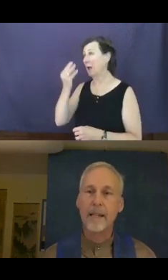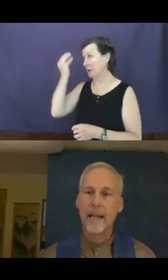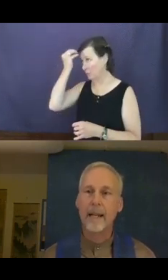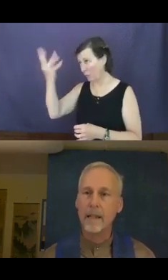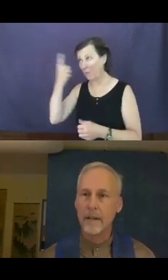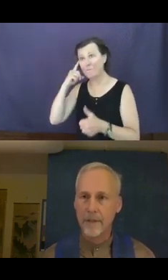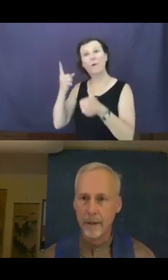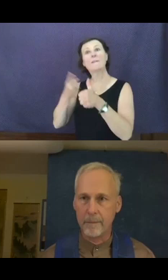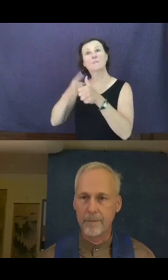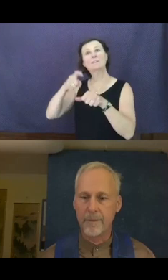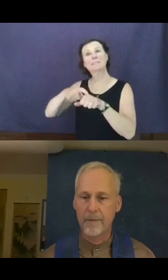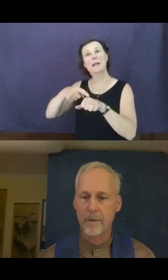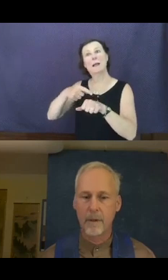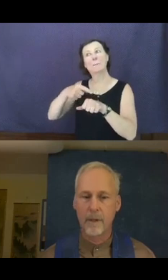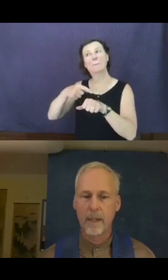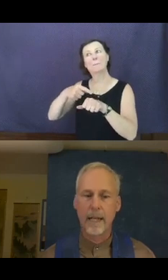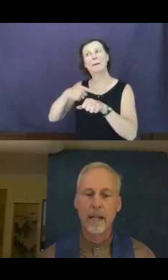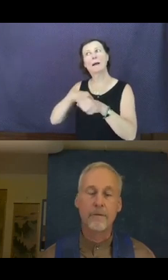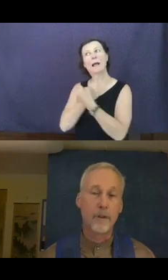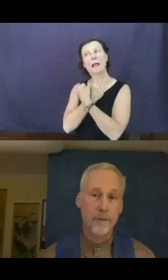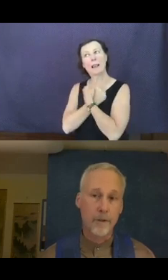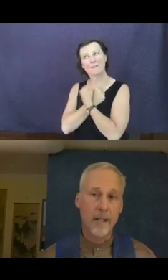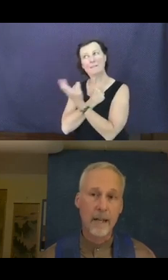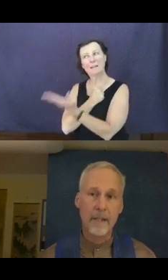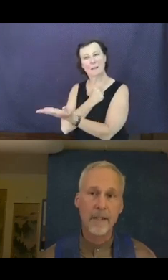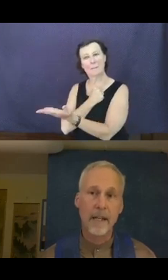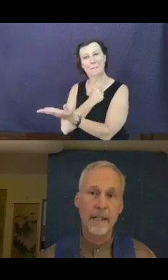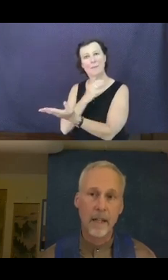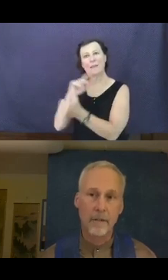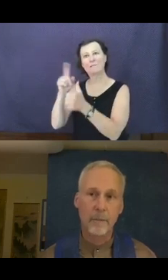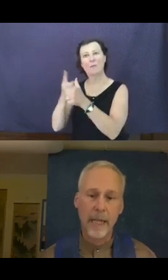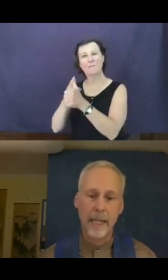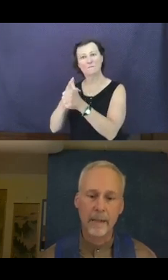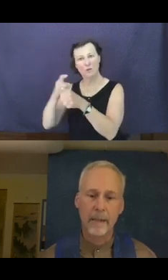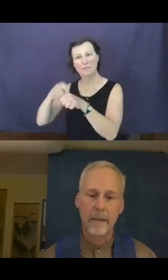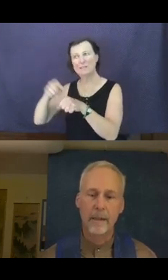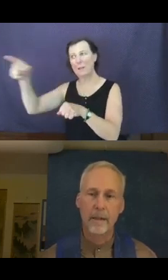that I loved him. And for the first time, he said he loved me.